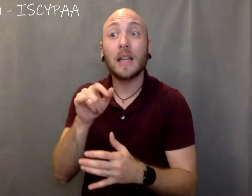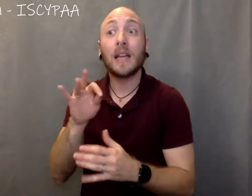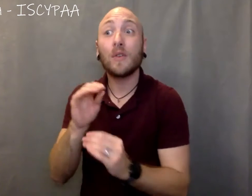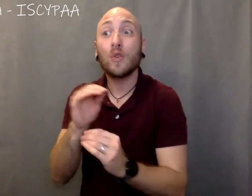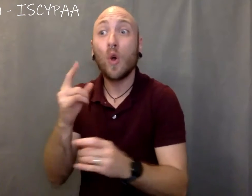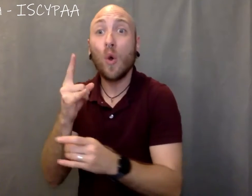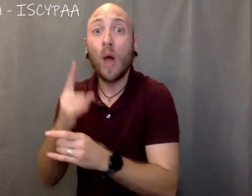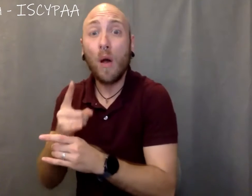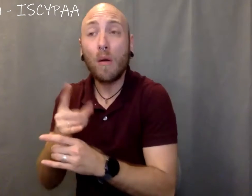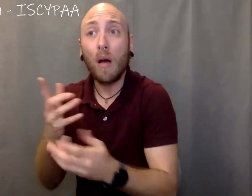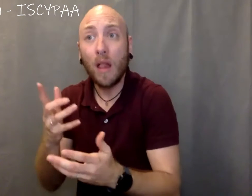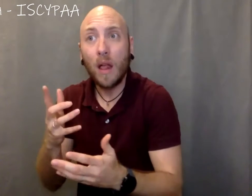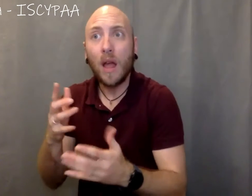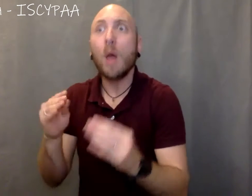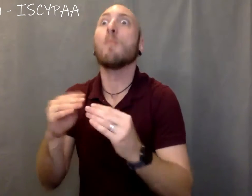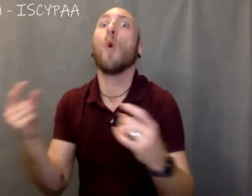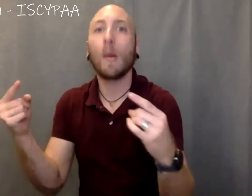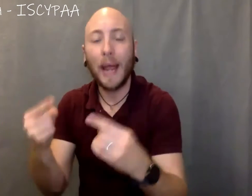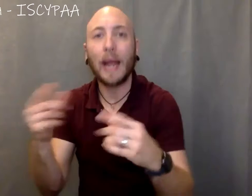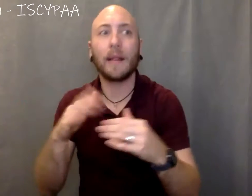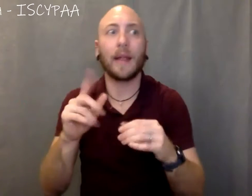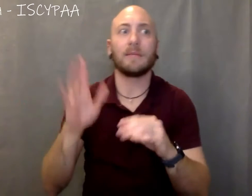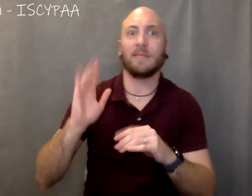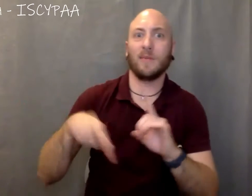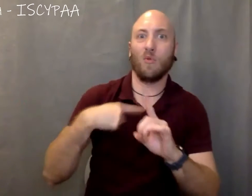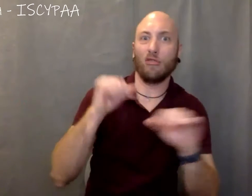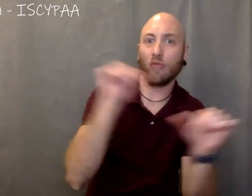And now I don't have the excuse that I was drunk or I was high,